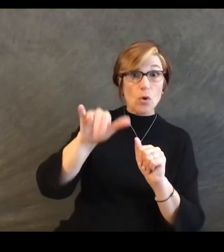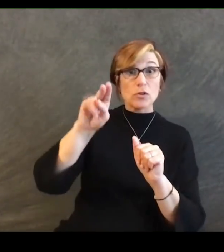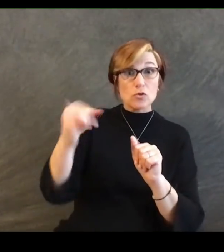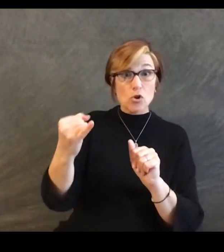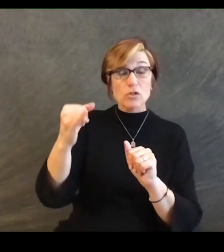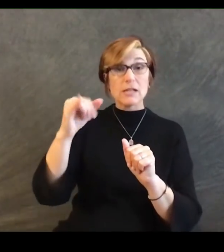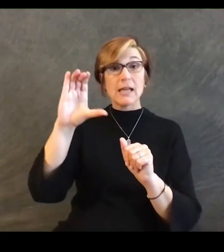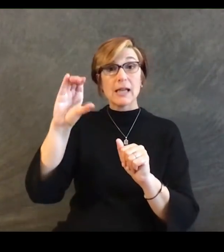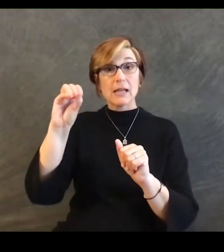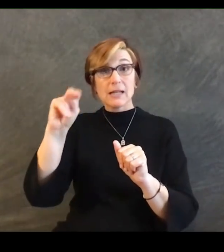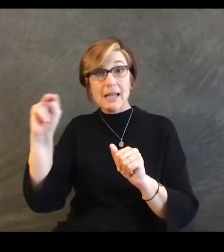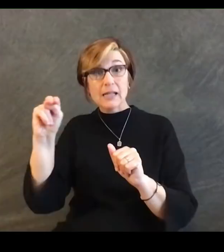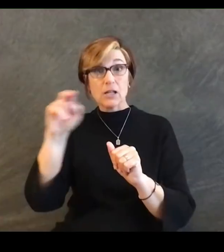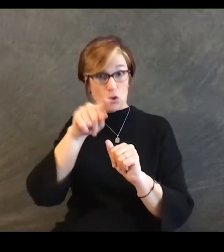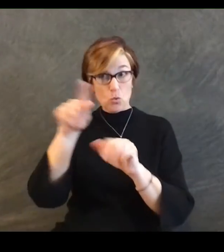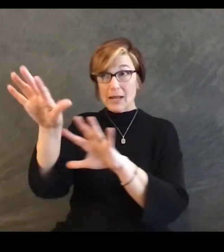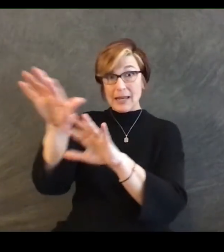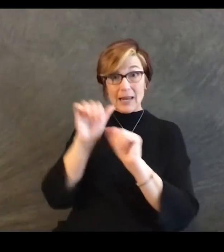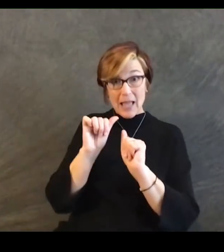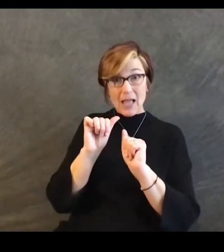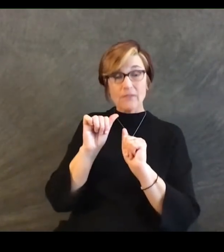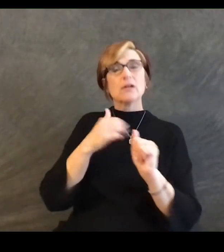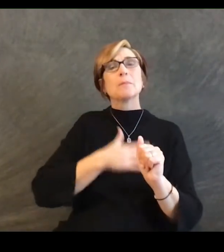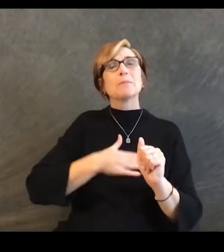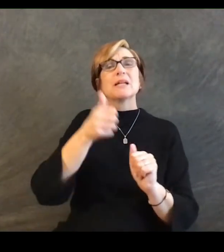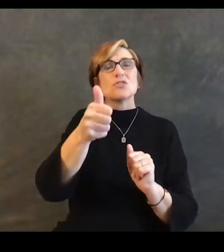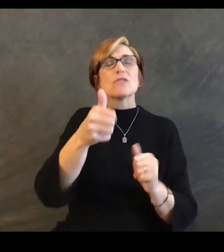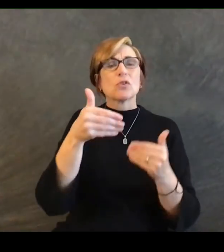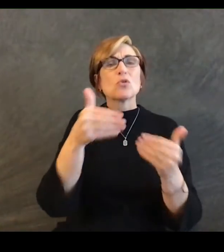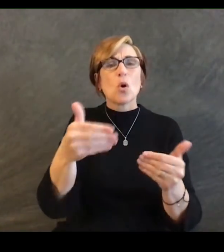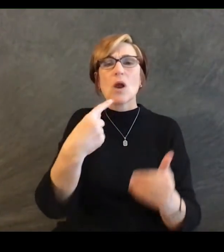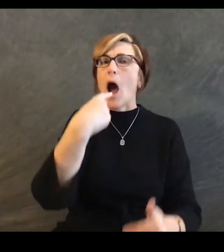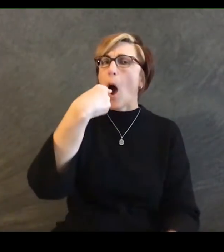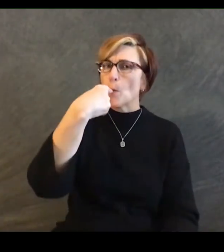days you can see from that chart the unique challenges people in the Greater